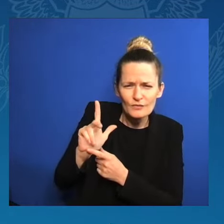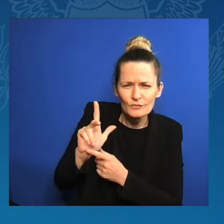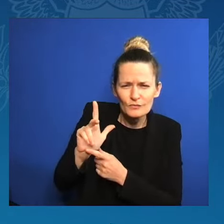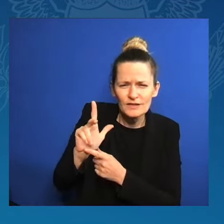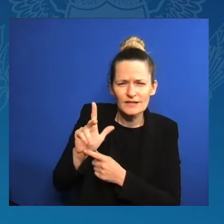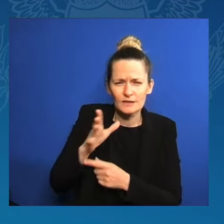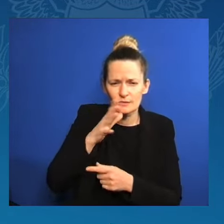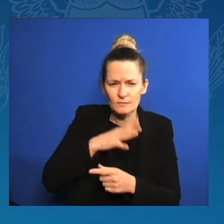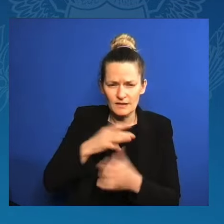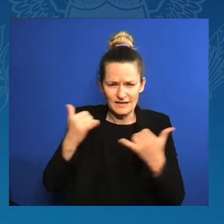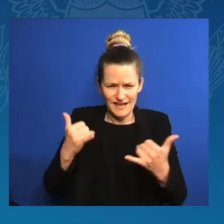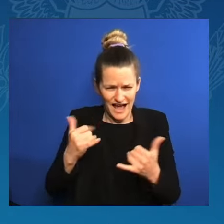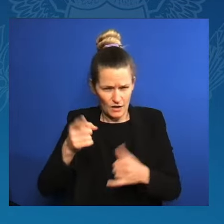live in a state with a ban.